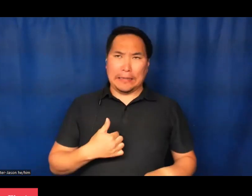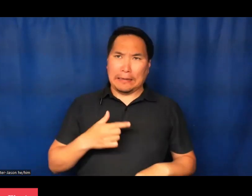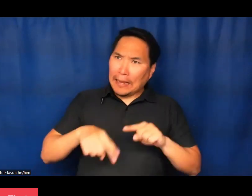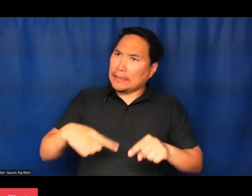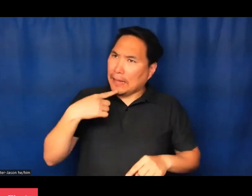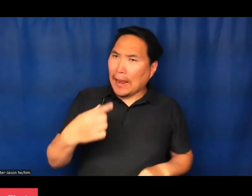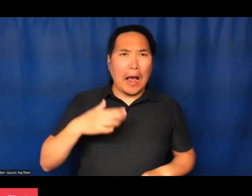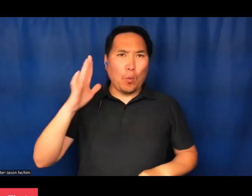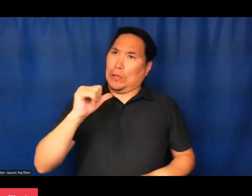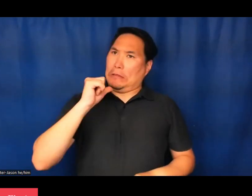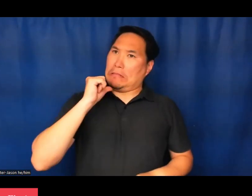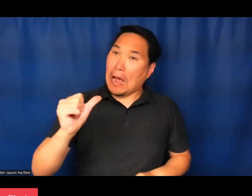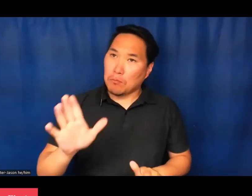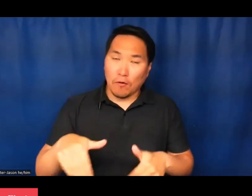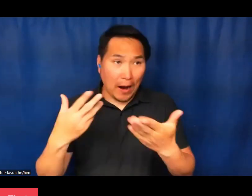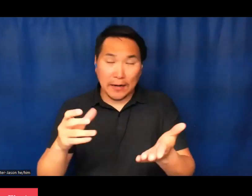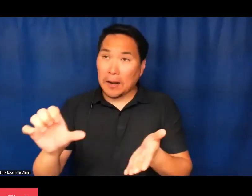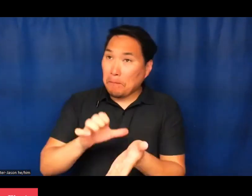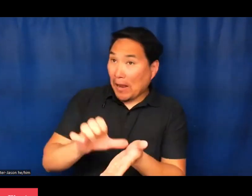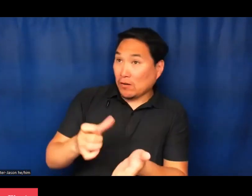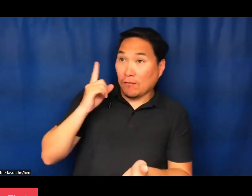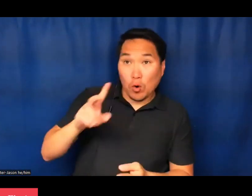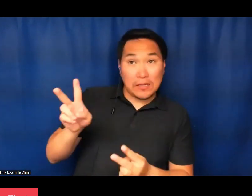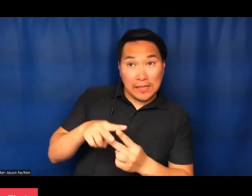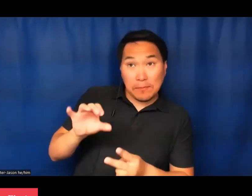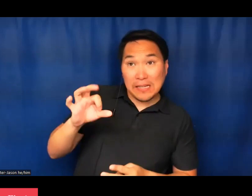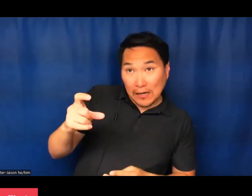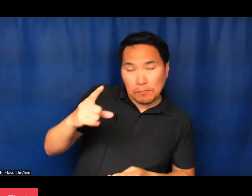same-sex weddings because of the Colorado law.